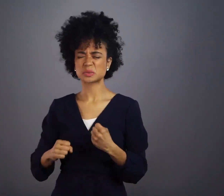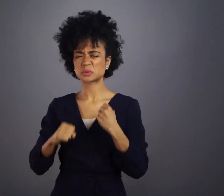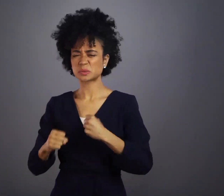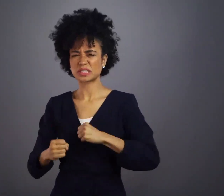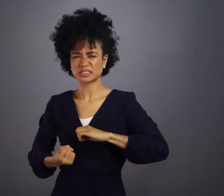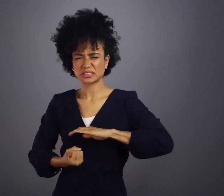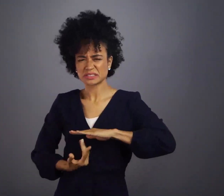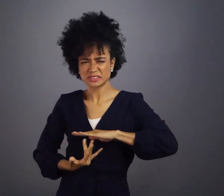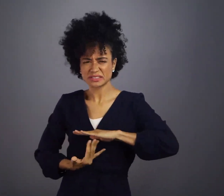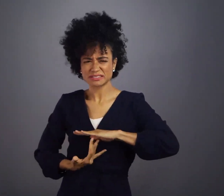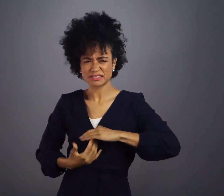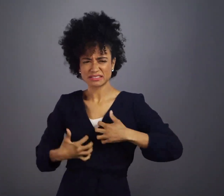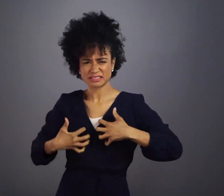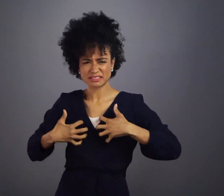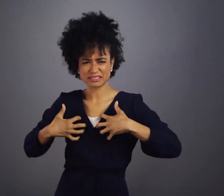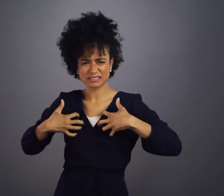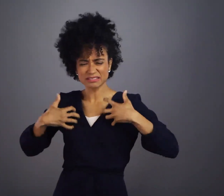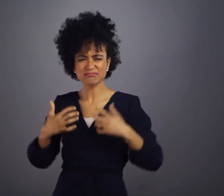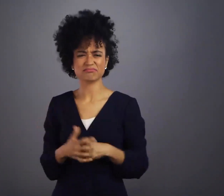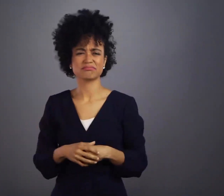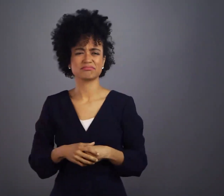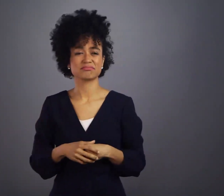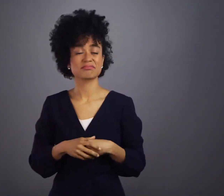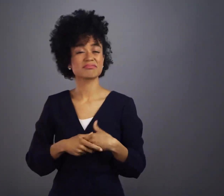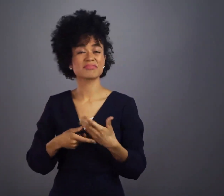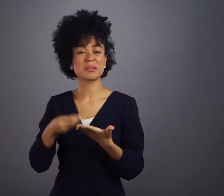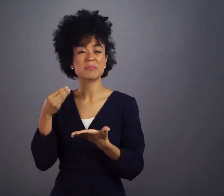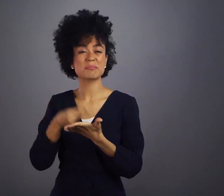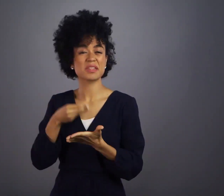It brings misunderstanding, fierce resentment,